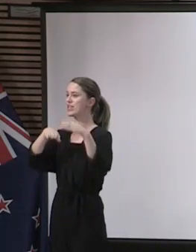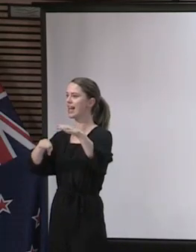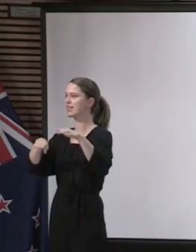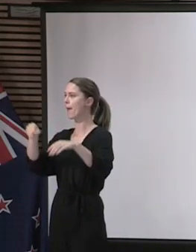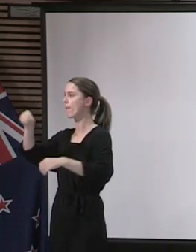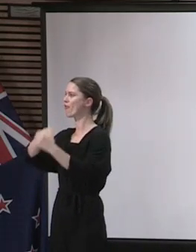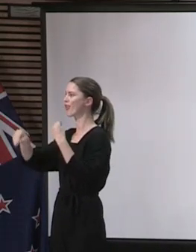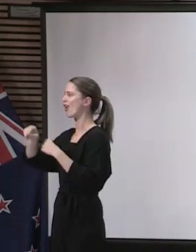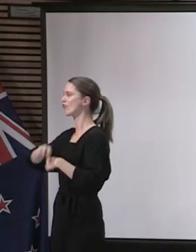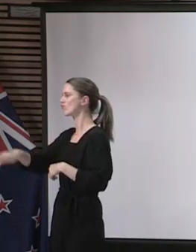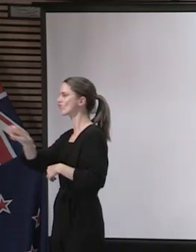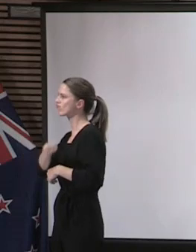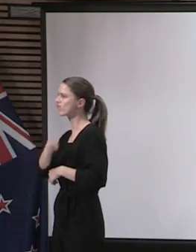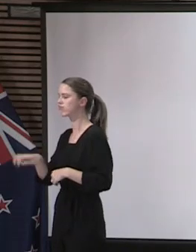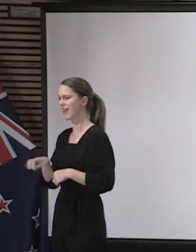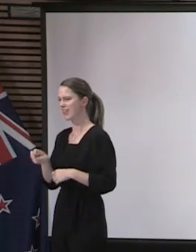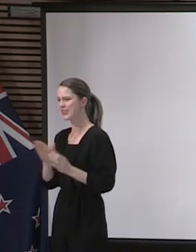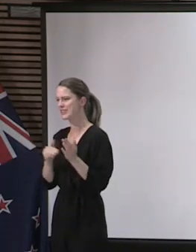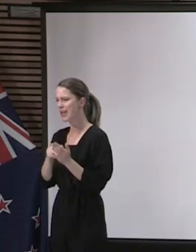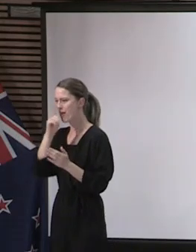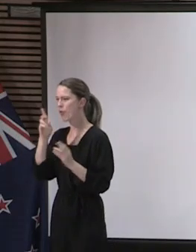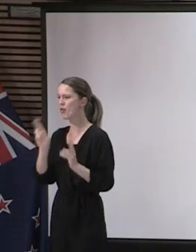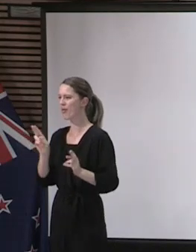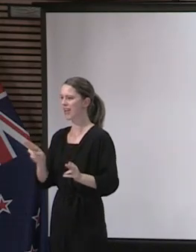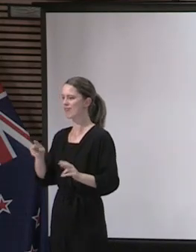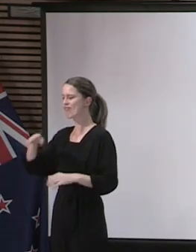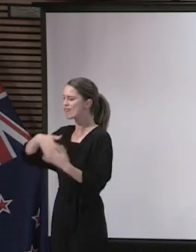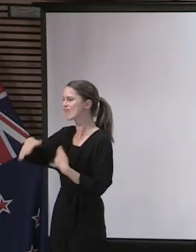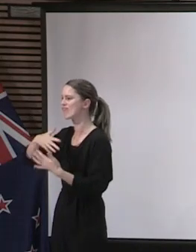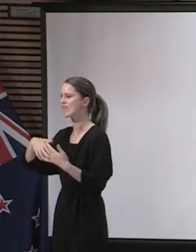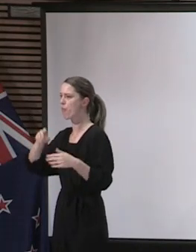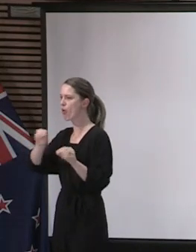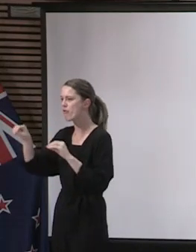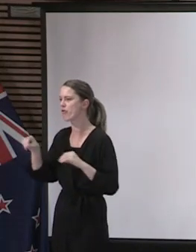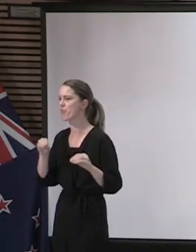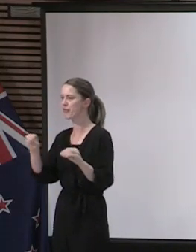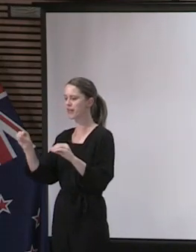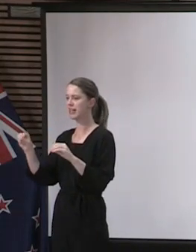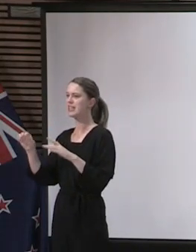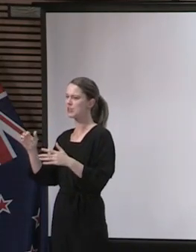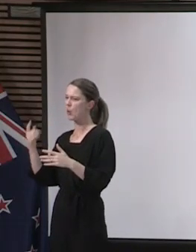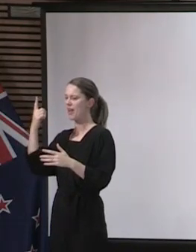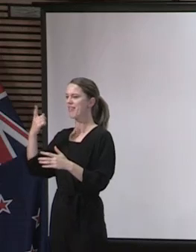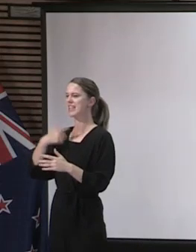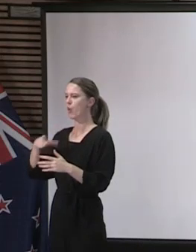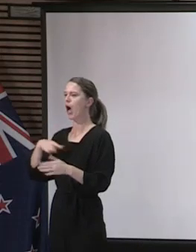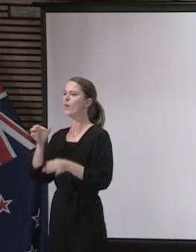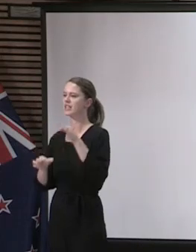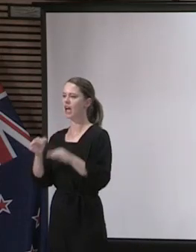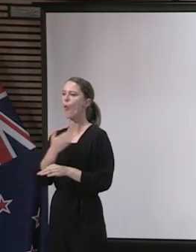their history, prior to lockdown, there has been a lot of movement and the country. We are a people who move